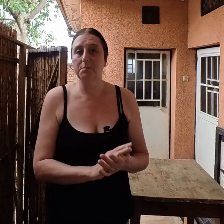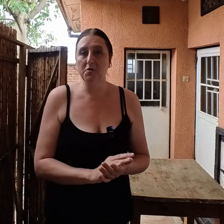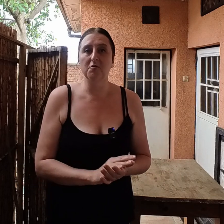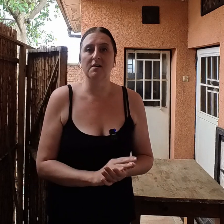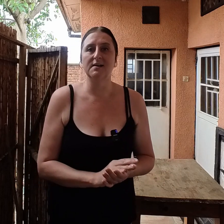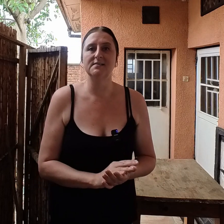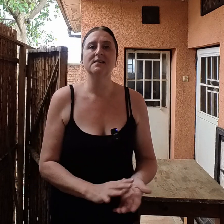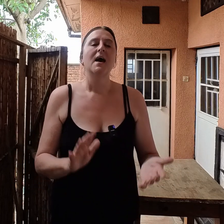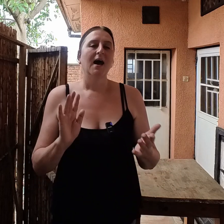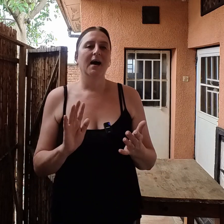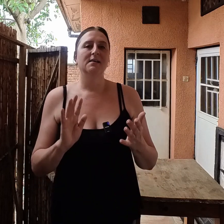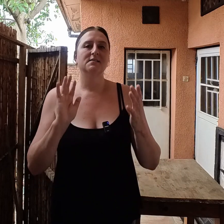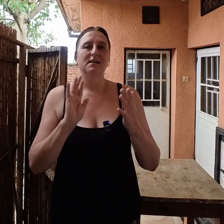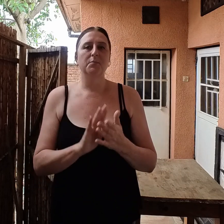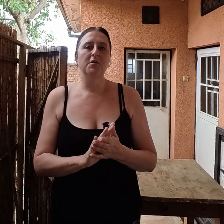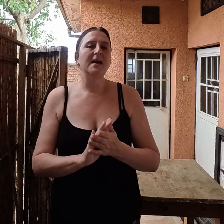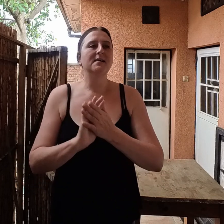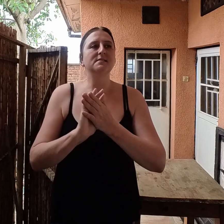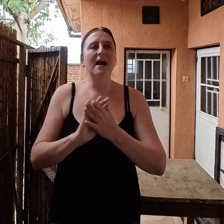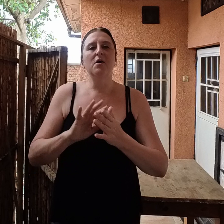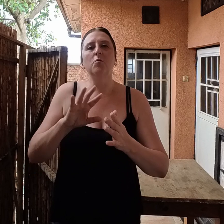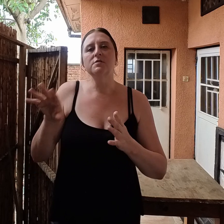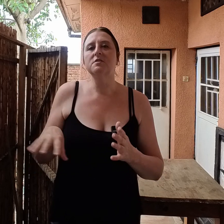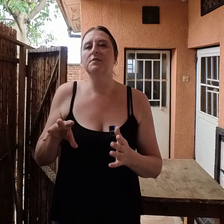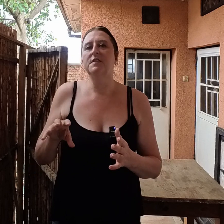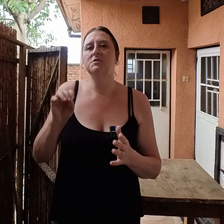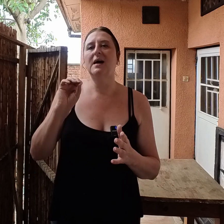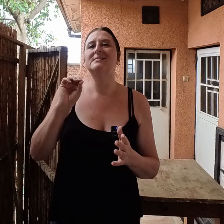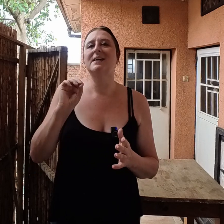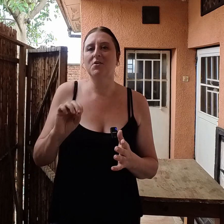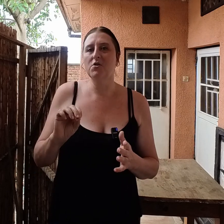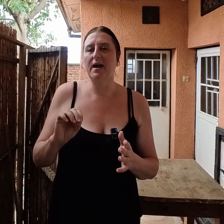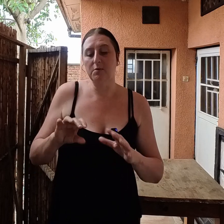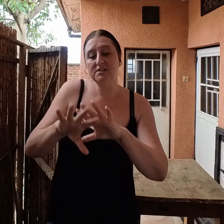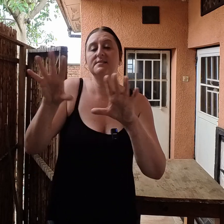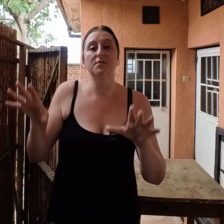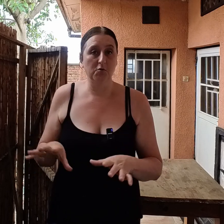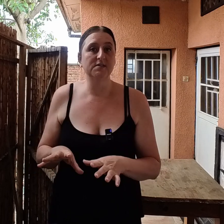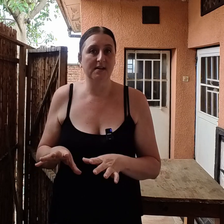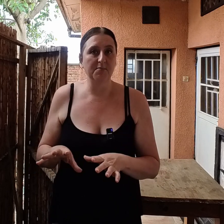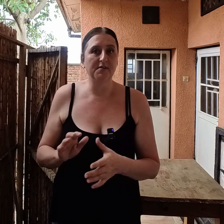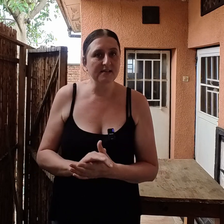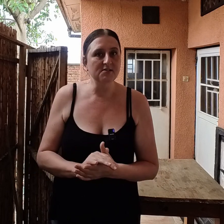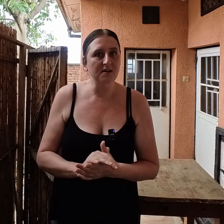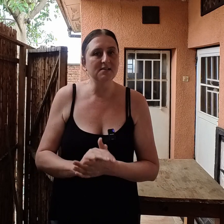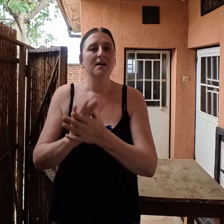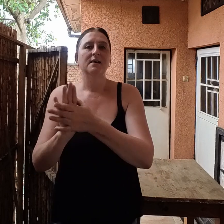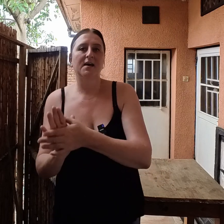for boat rides. And Kibuye is now also referred to as Karongi, which is of course the name of the district.